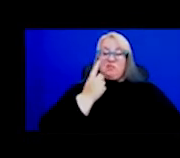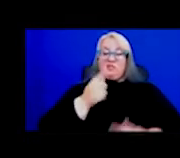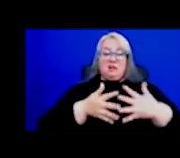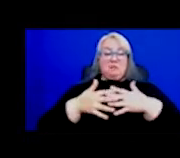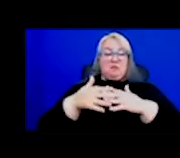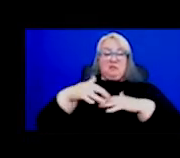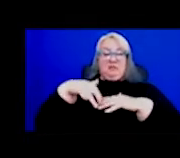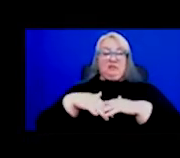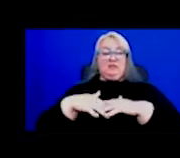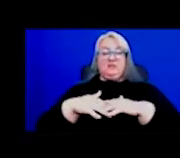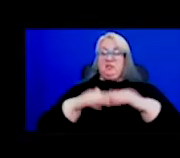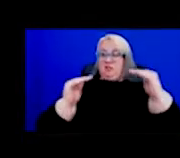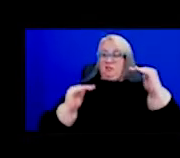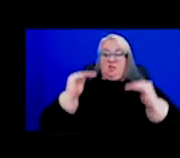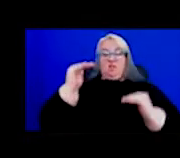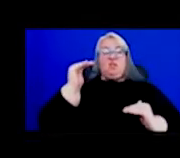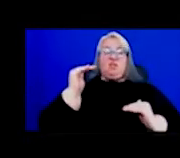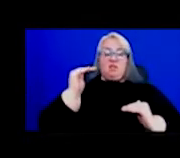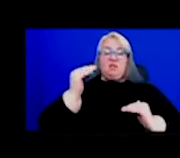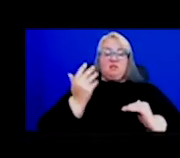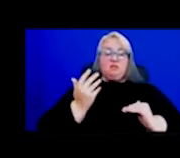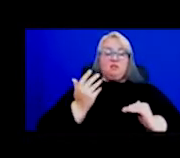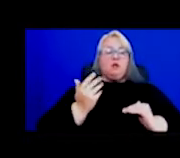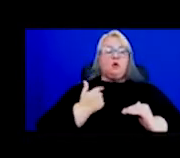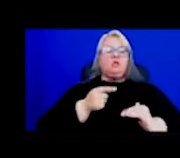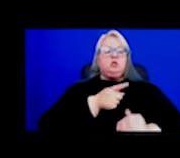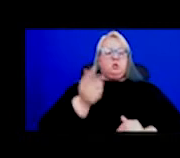but we'll describe a high level overview of some of those disparities and then we'll look